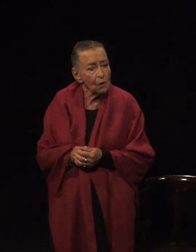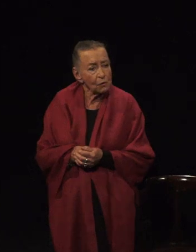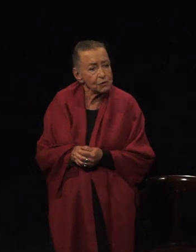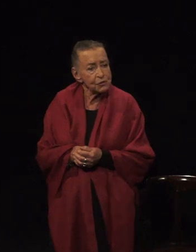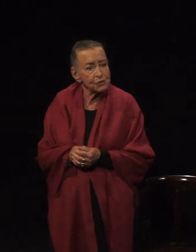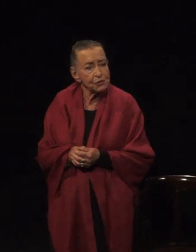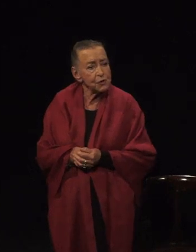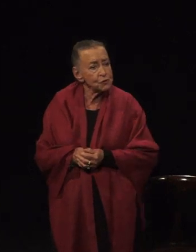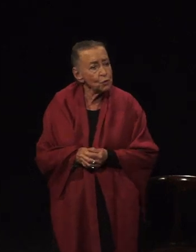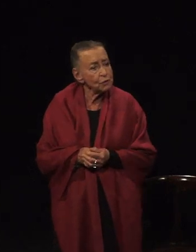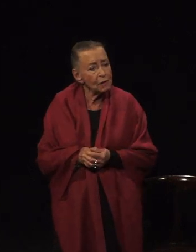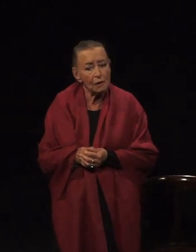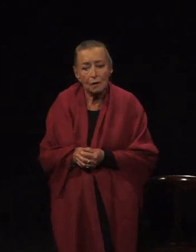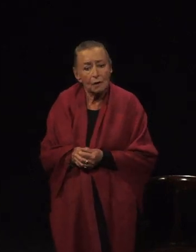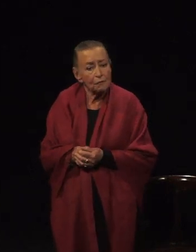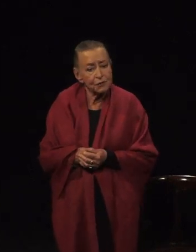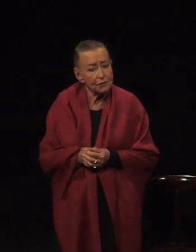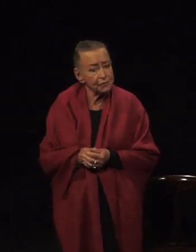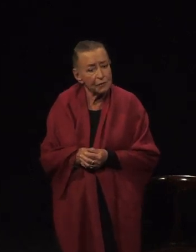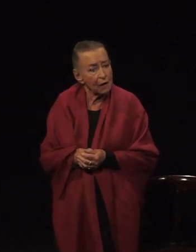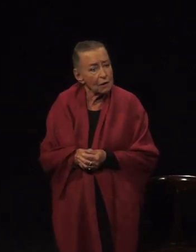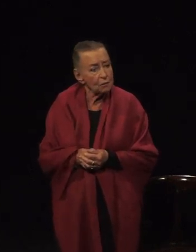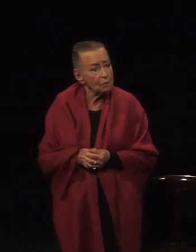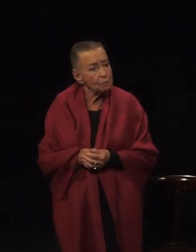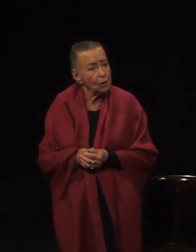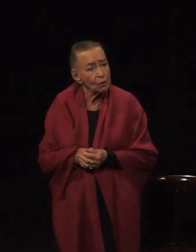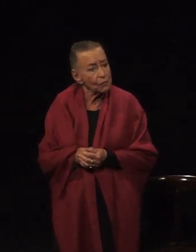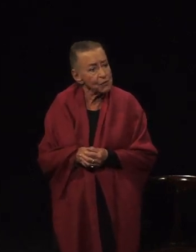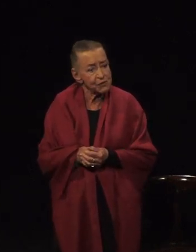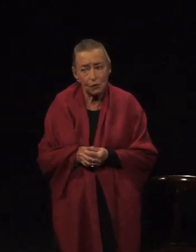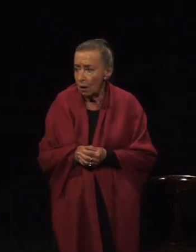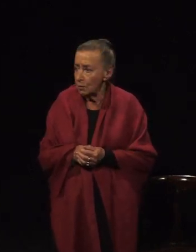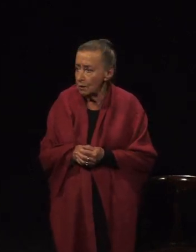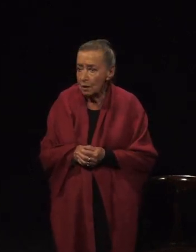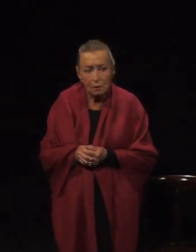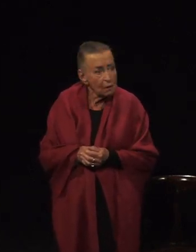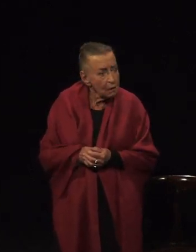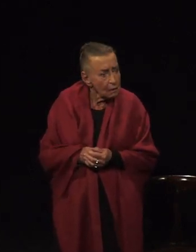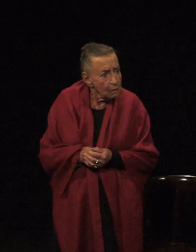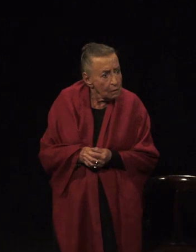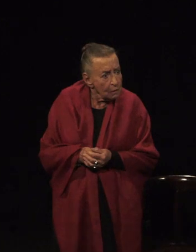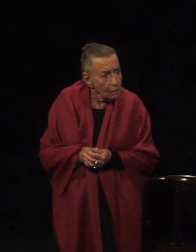condemned her for her indecorously low-cut frock.